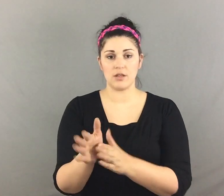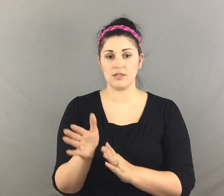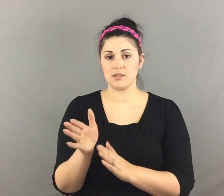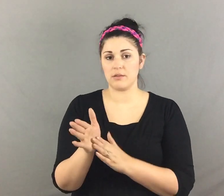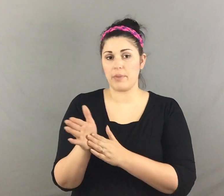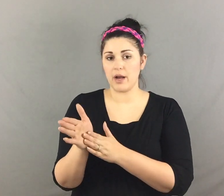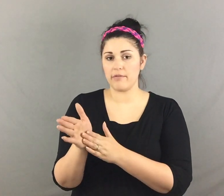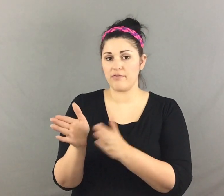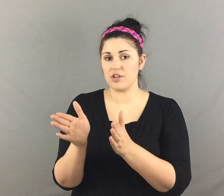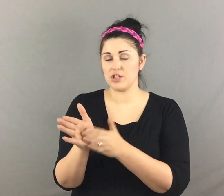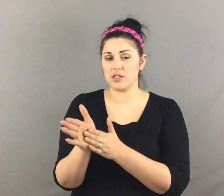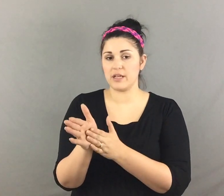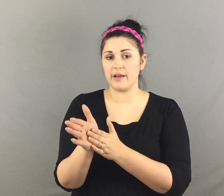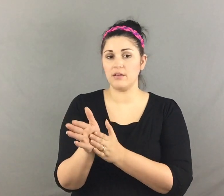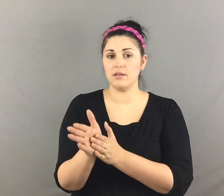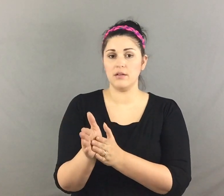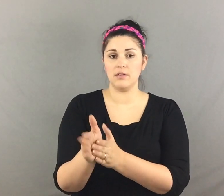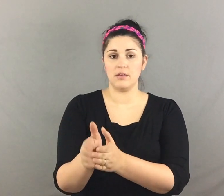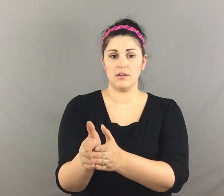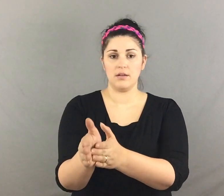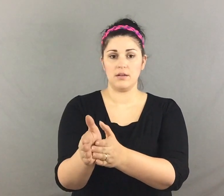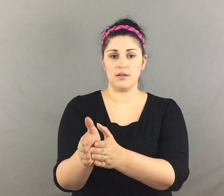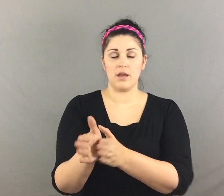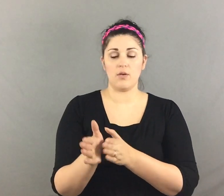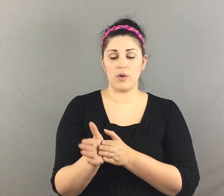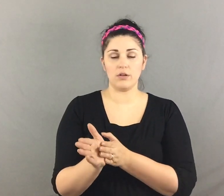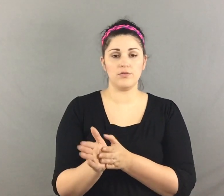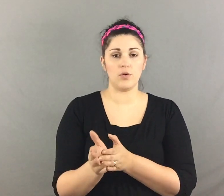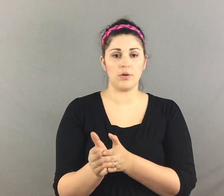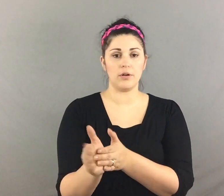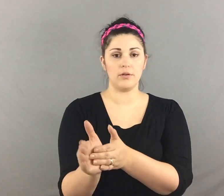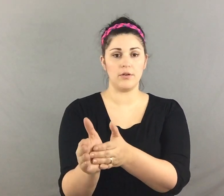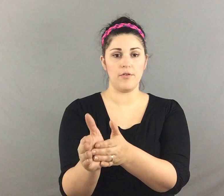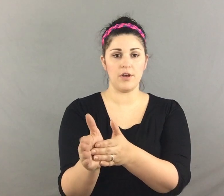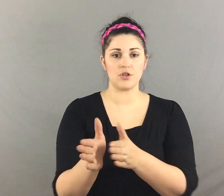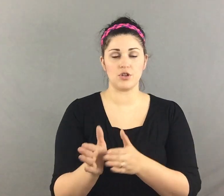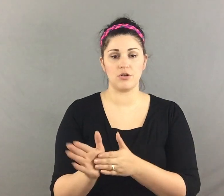And this is the body of the fish and the tail and it wiggles forward. Fish,